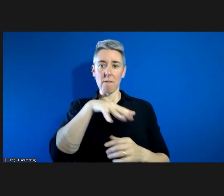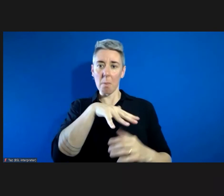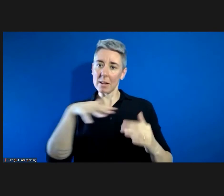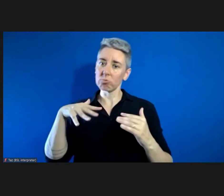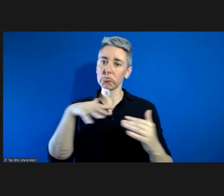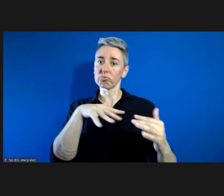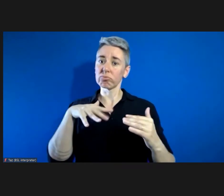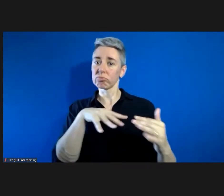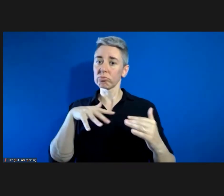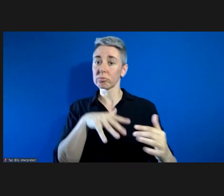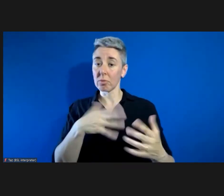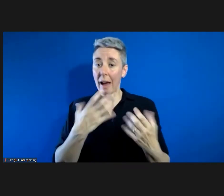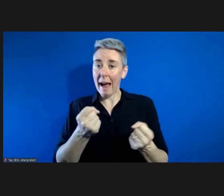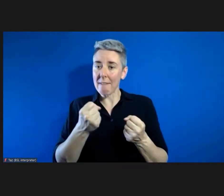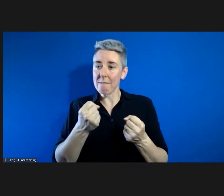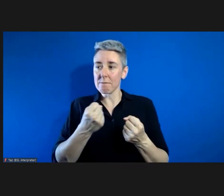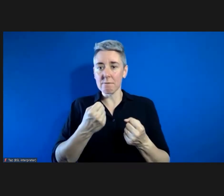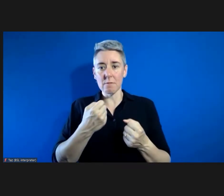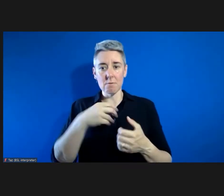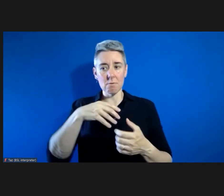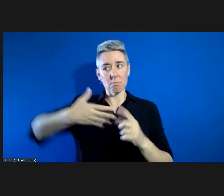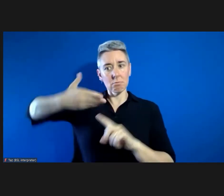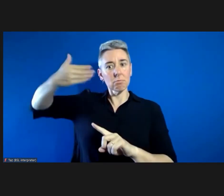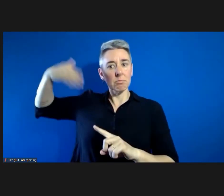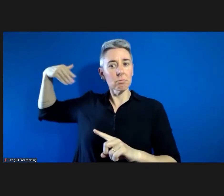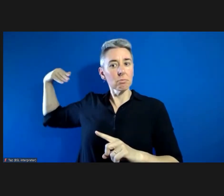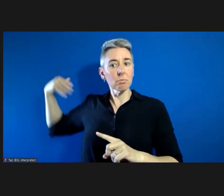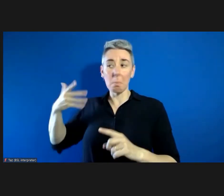I'm also proud that I've come a long line of people who have stood up for themselves